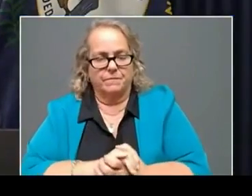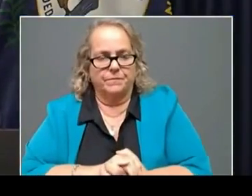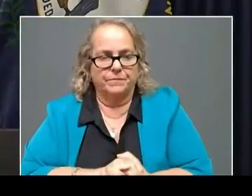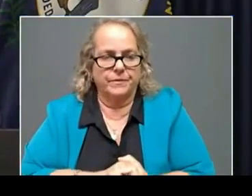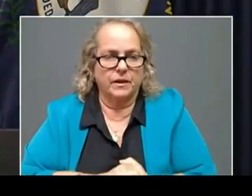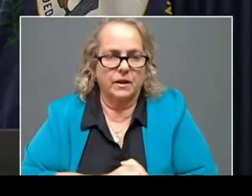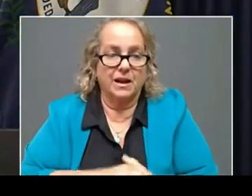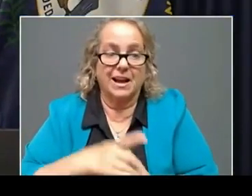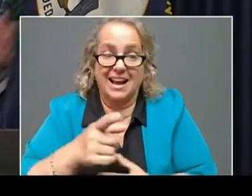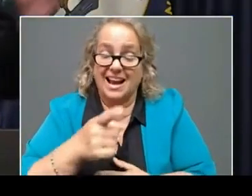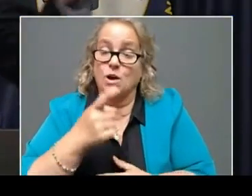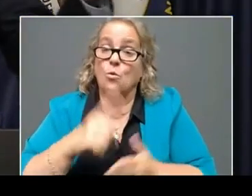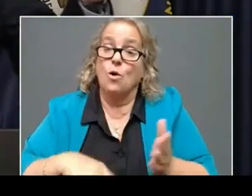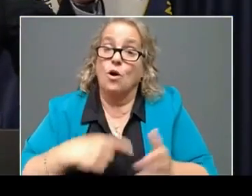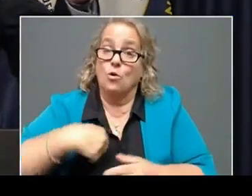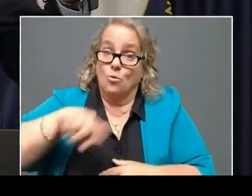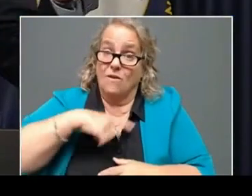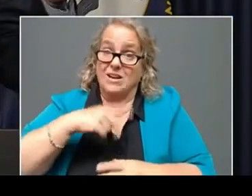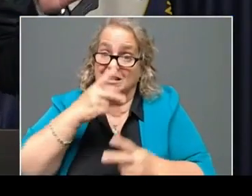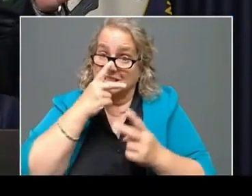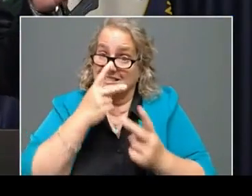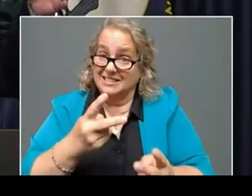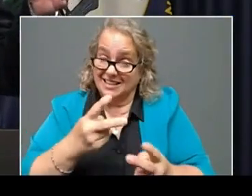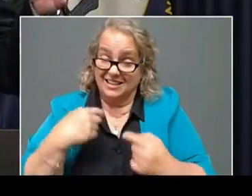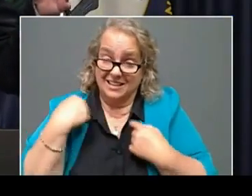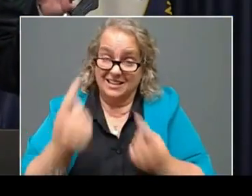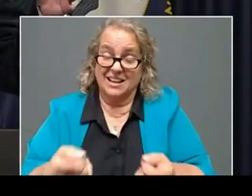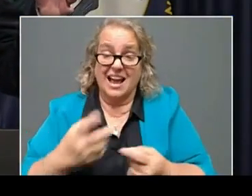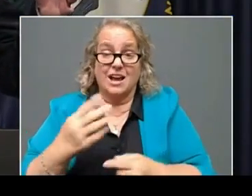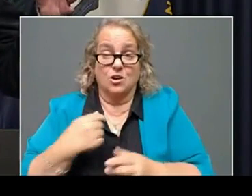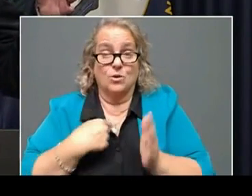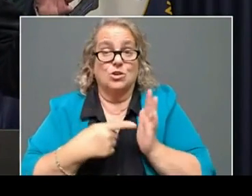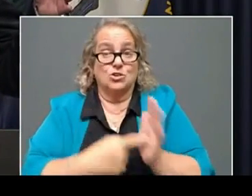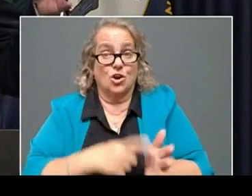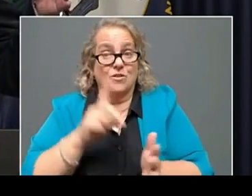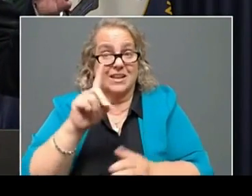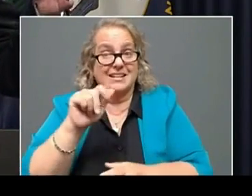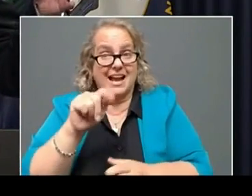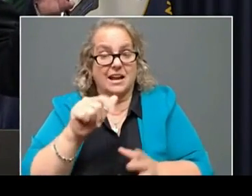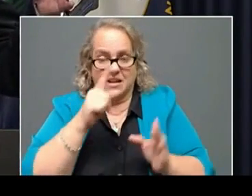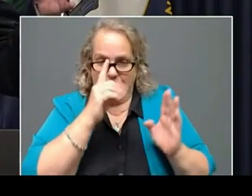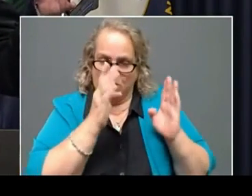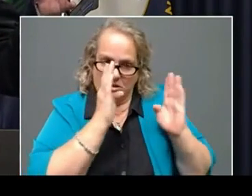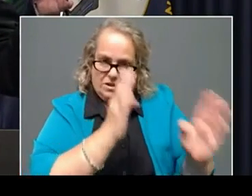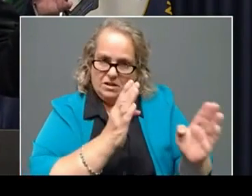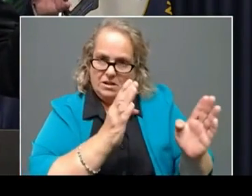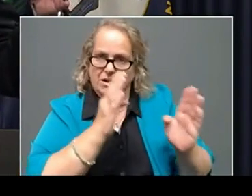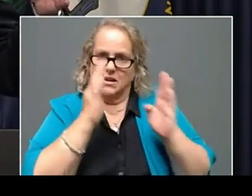seeing and and we showed the data for a period of time is the vast majority of